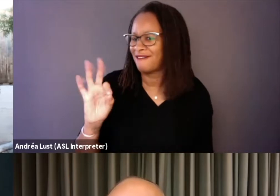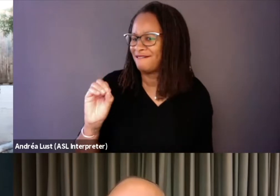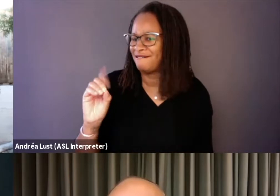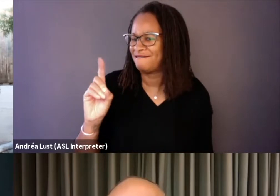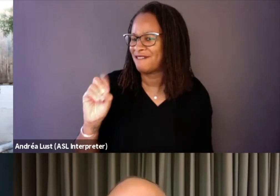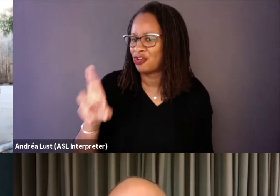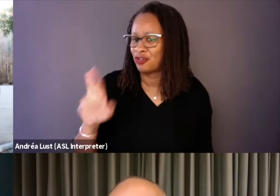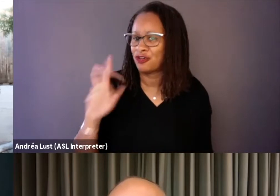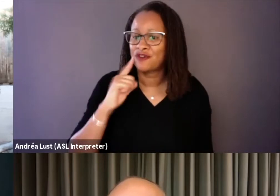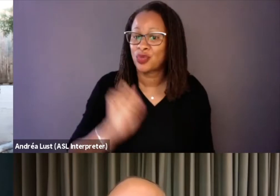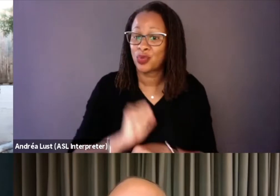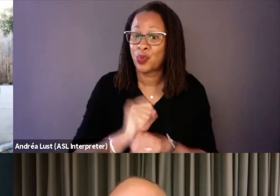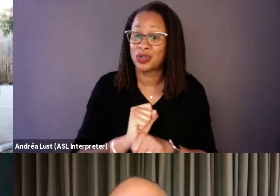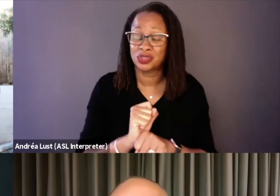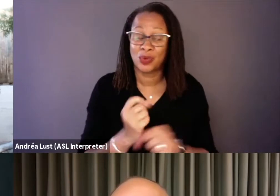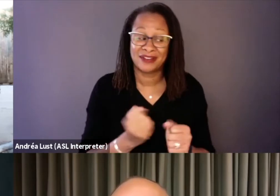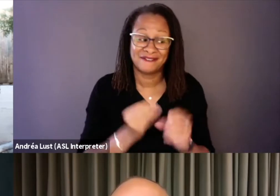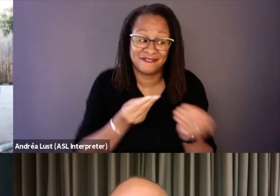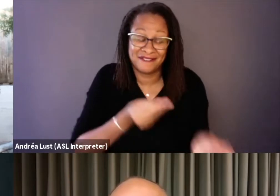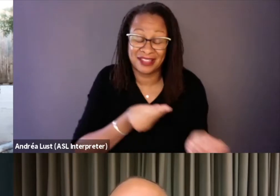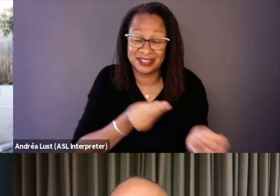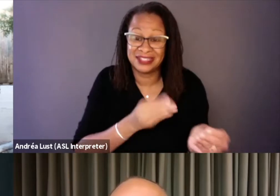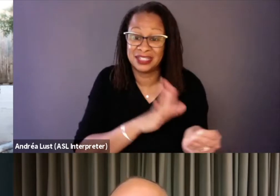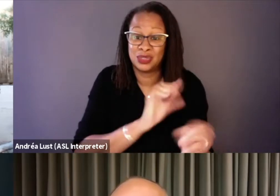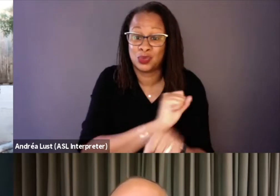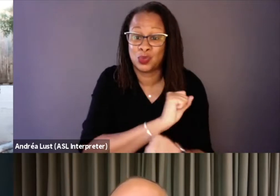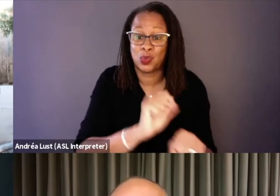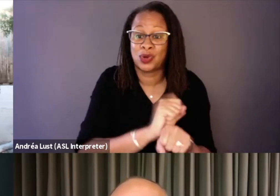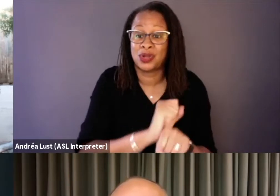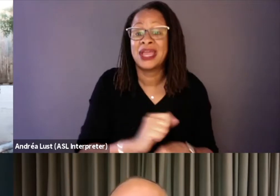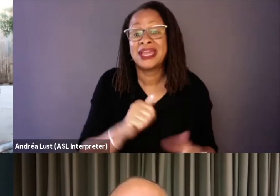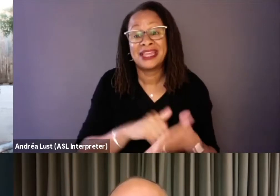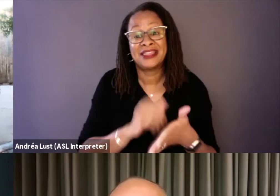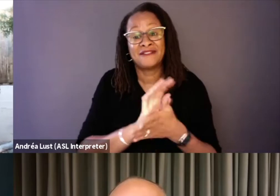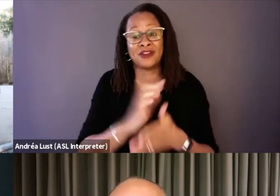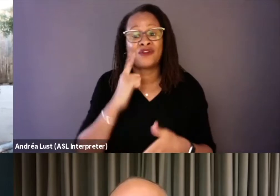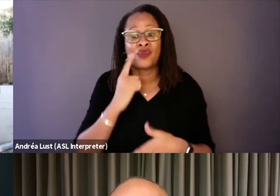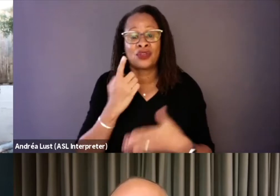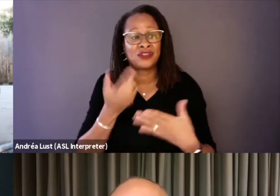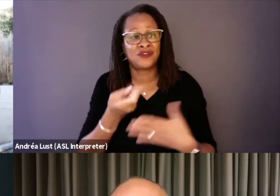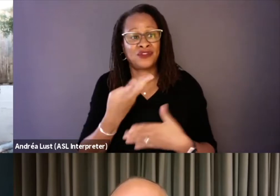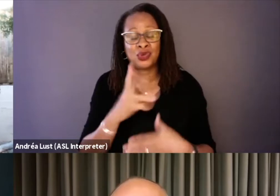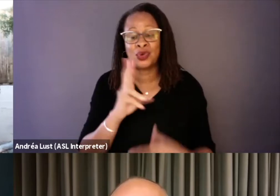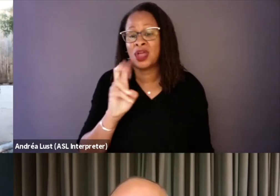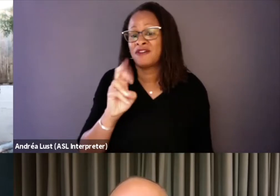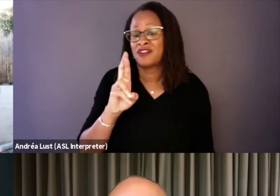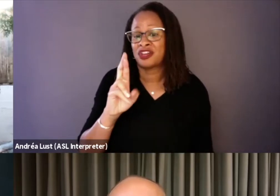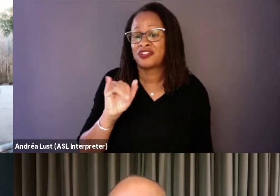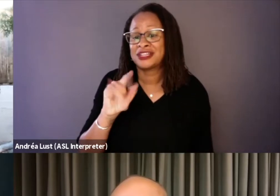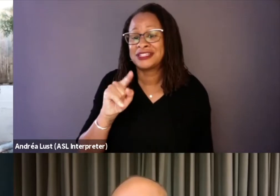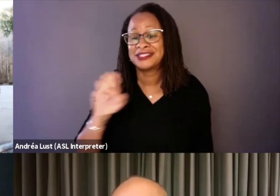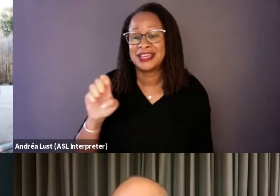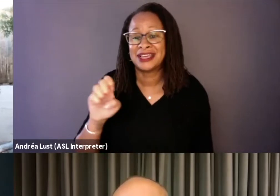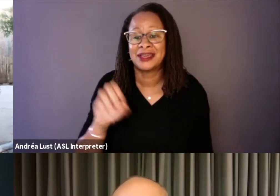that one of the few sort of sink verite scenes that we have and he's there with Phil Zwickler who you don't see because he's filming it.